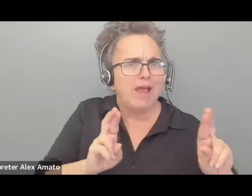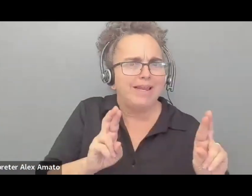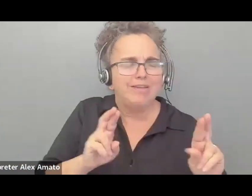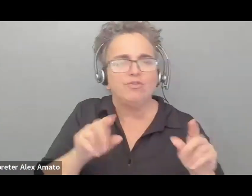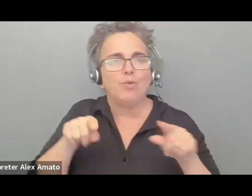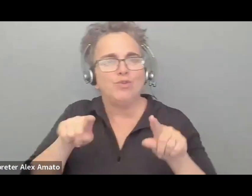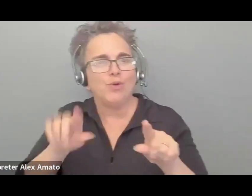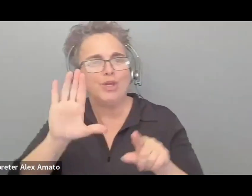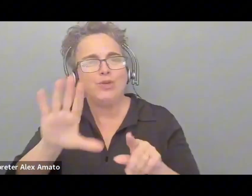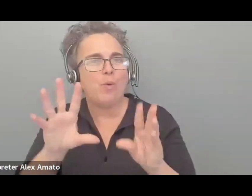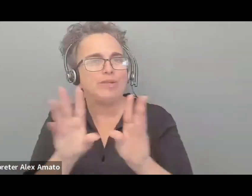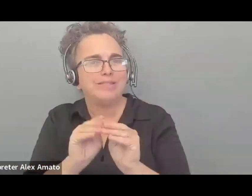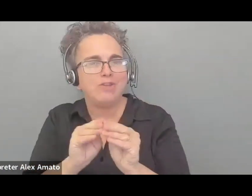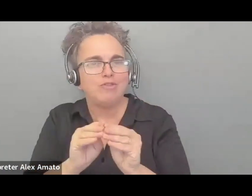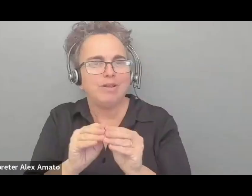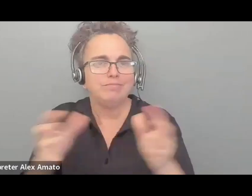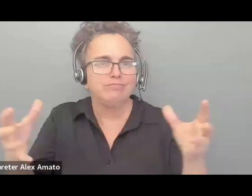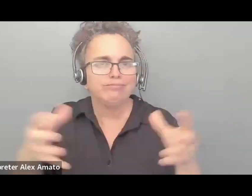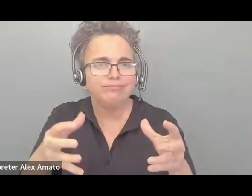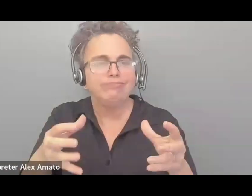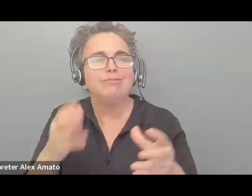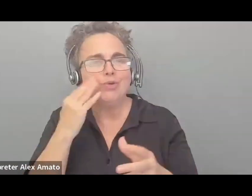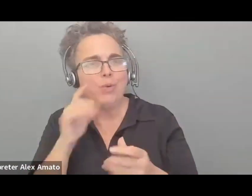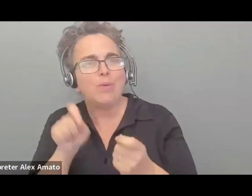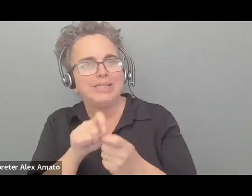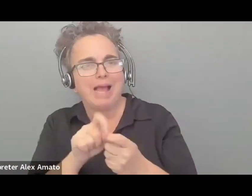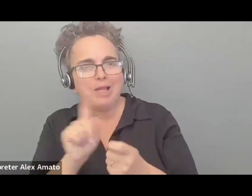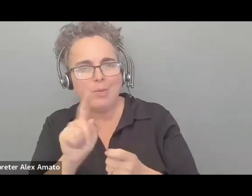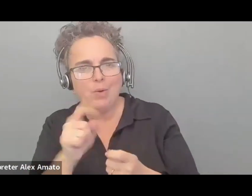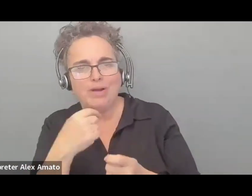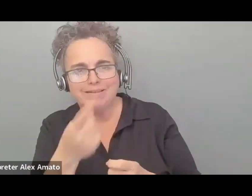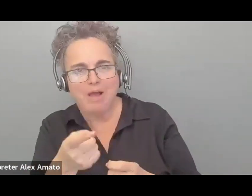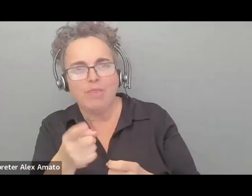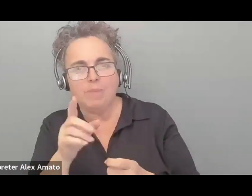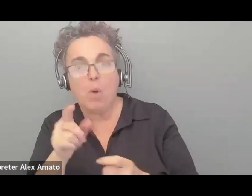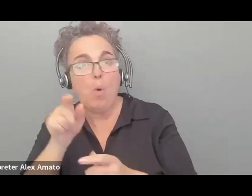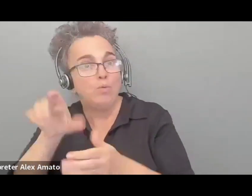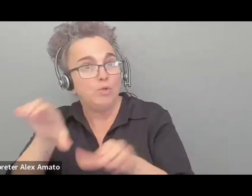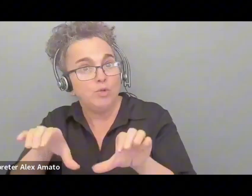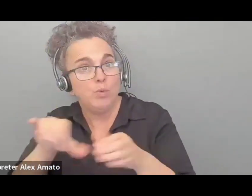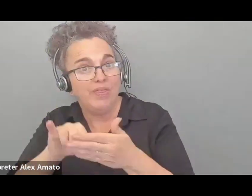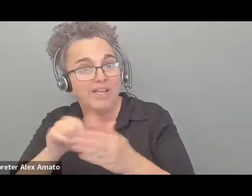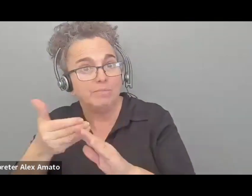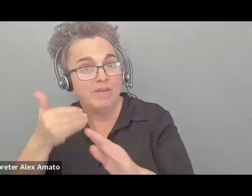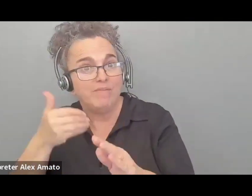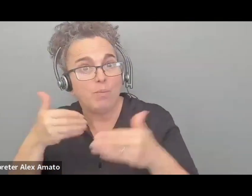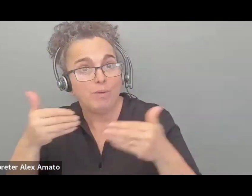to tell your participant to focus. In the absence of that, you're just trying to get something done